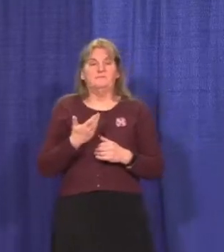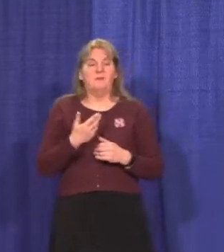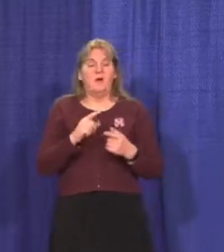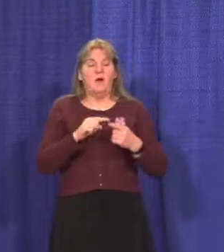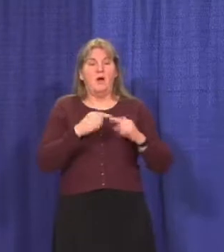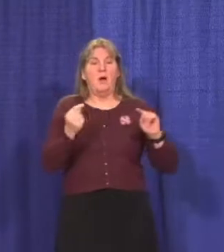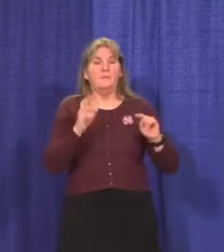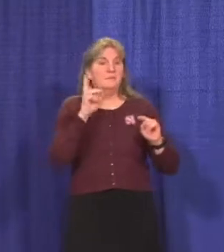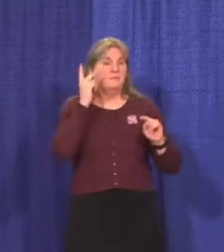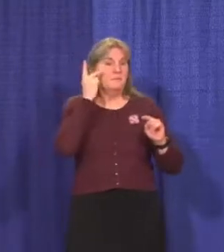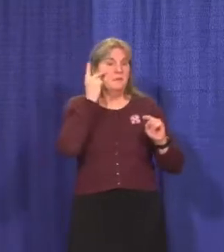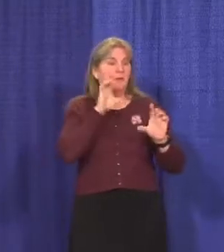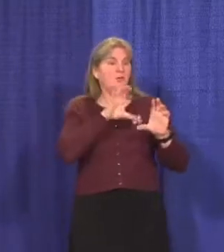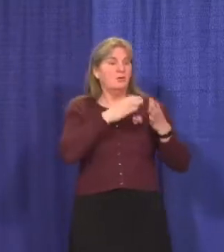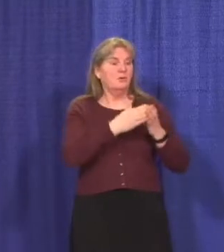do know they been asking for one